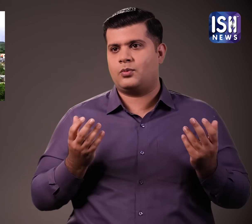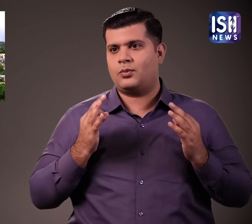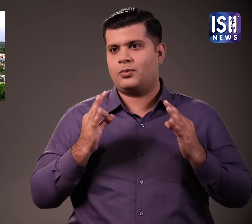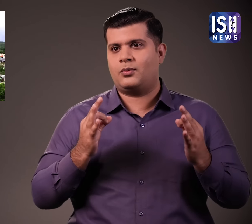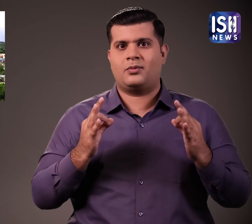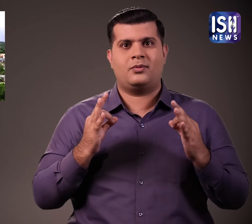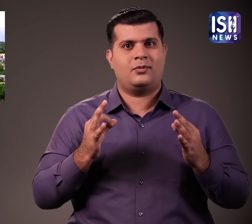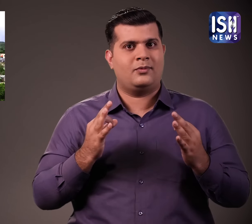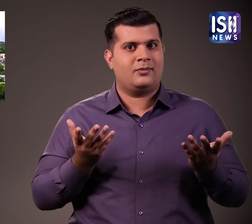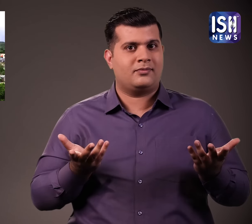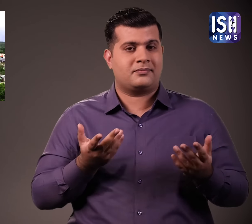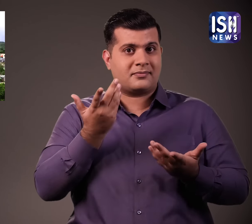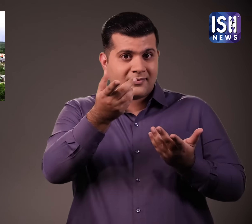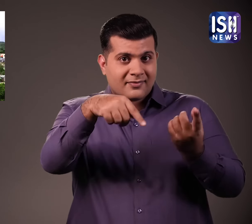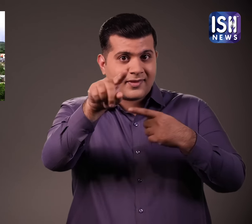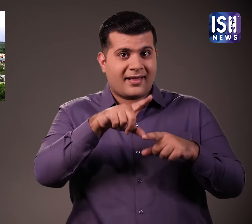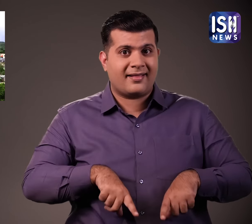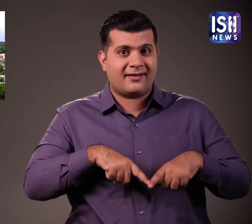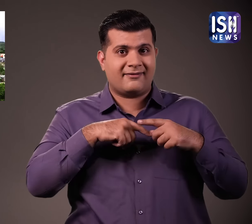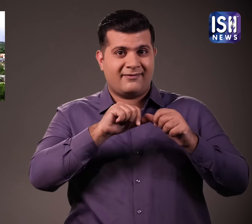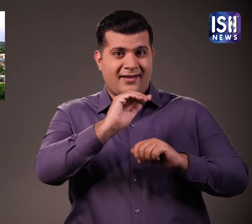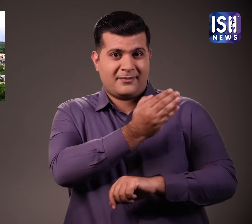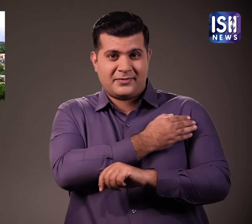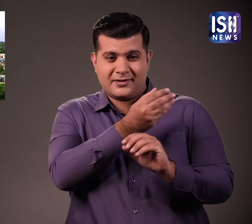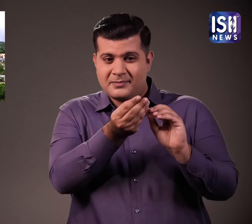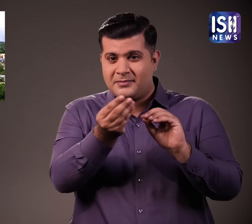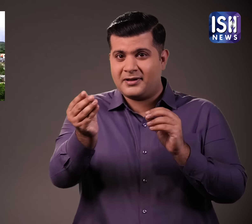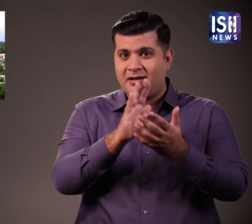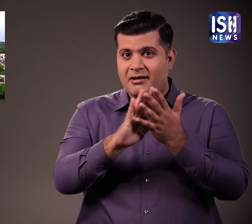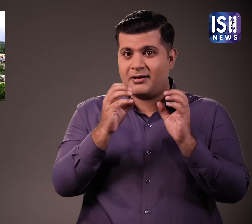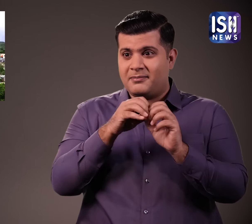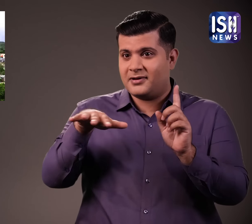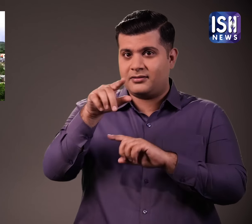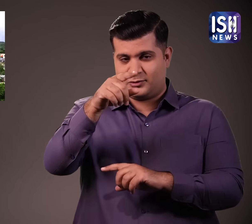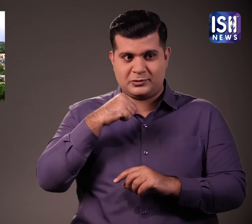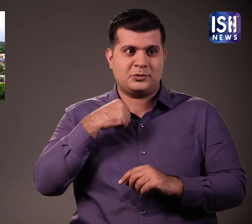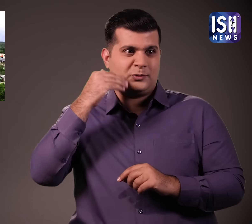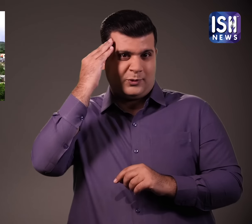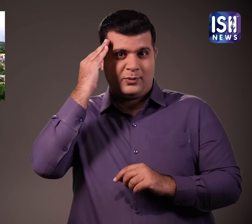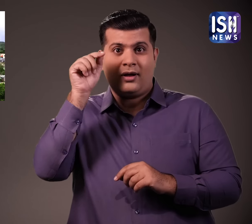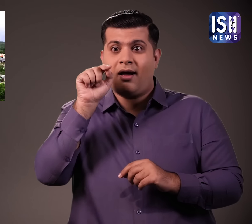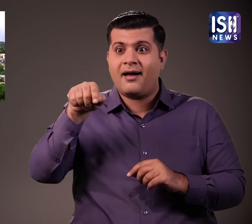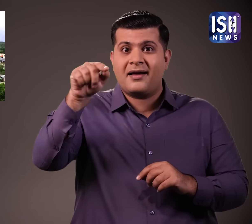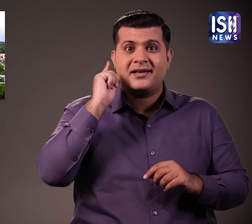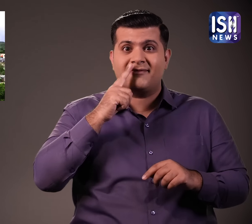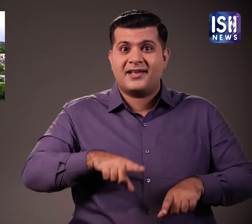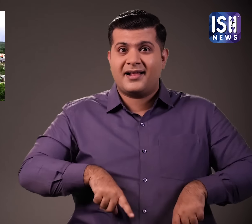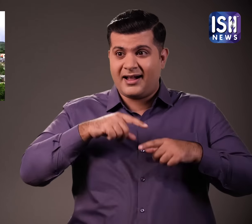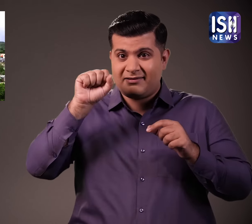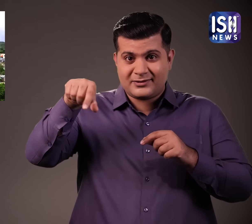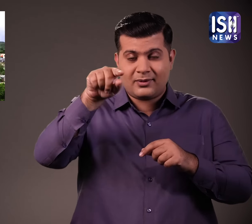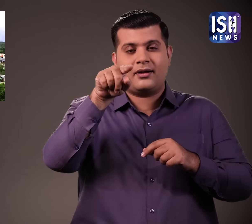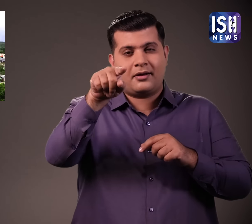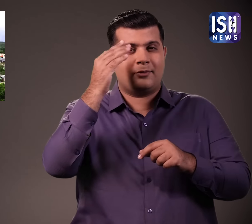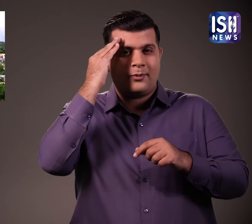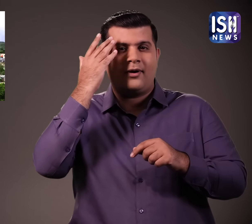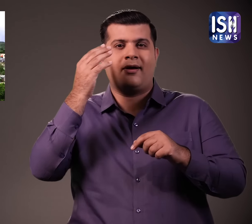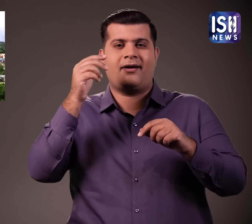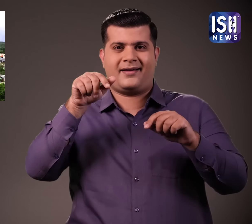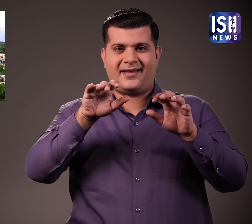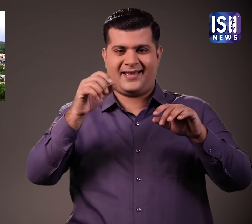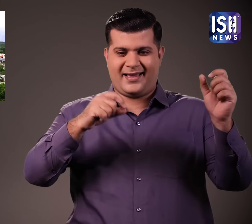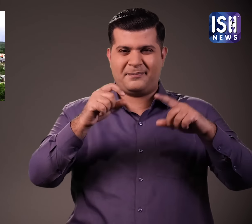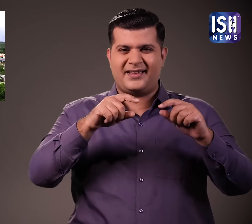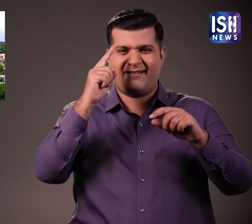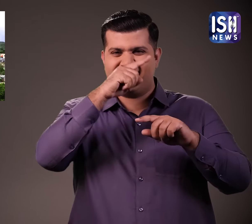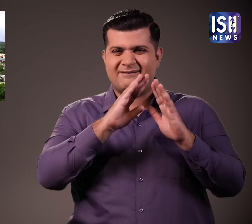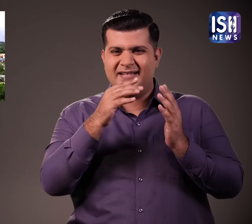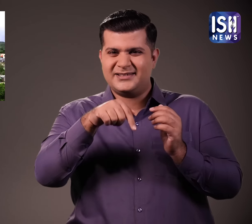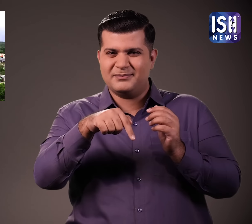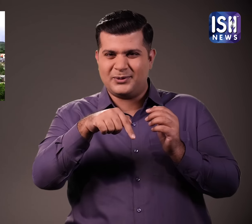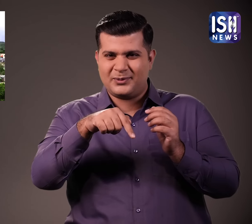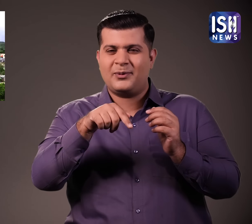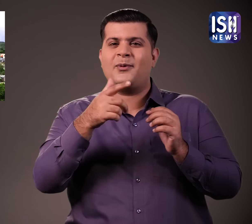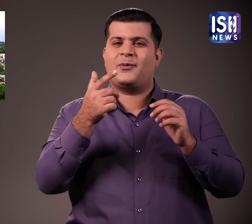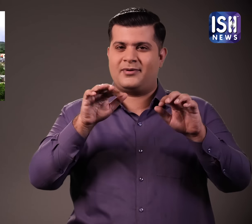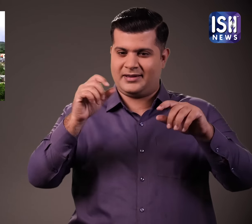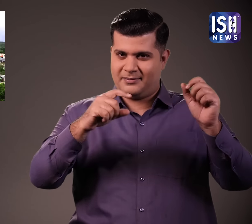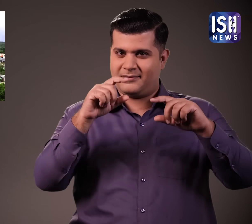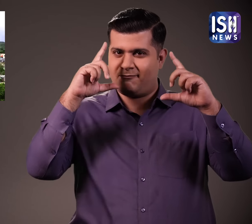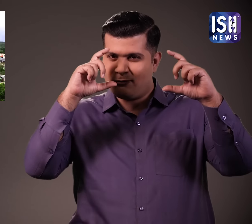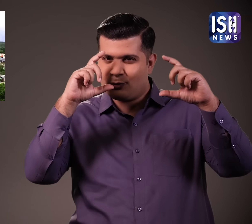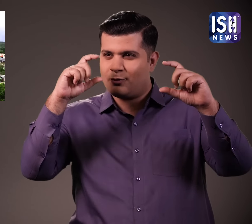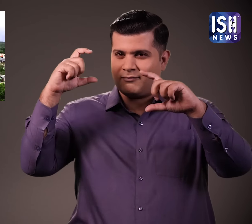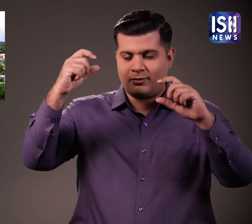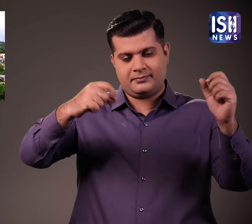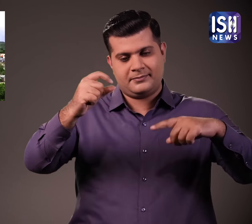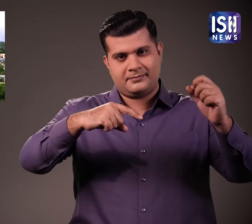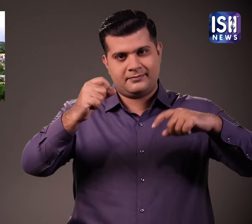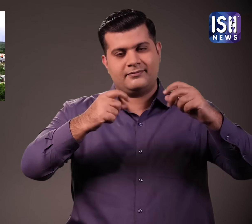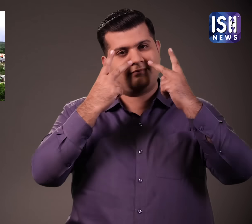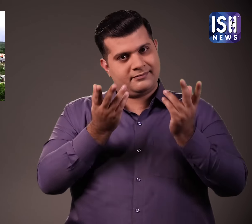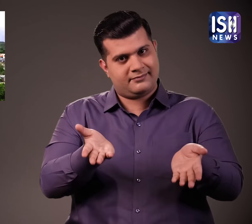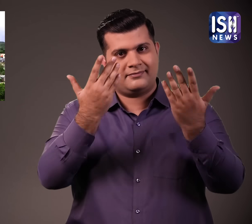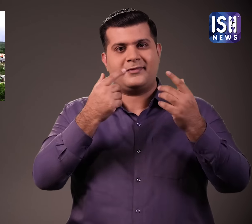This is wonderful! Those living in Ahmednagar who have visited the village, do share your pictures with us.